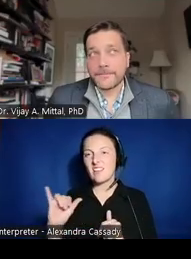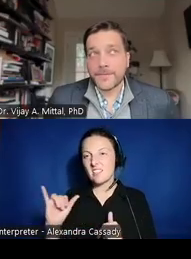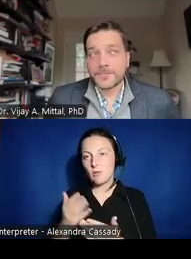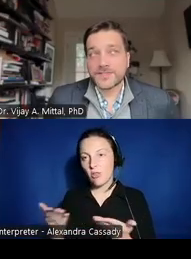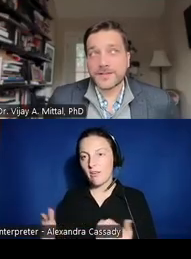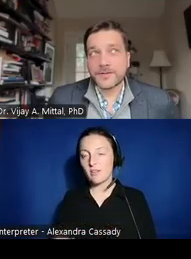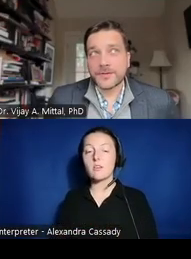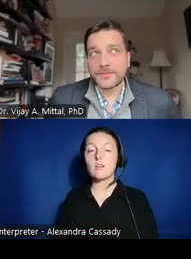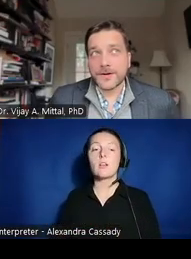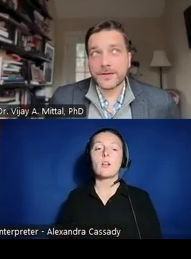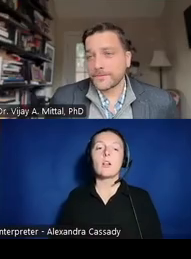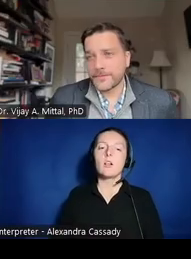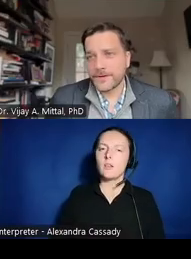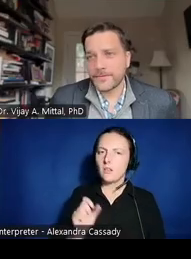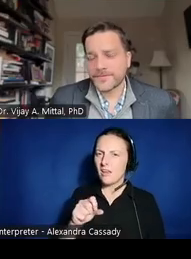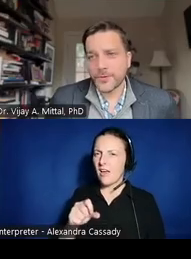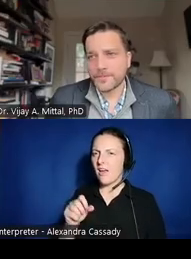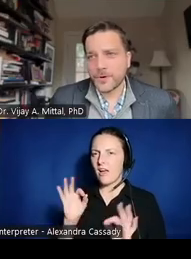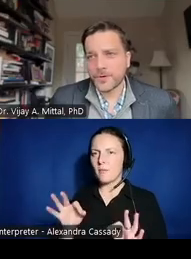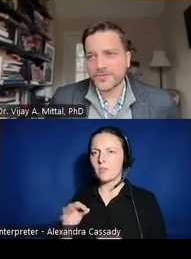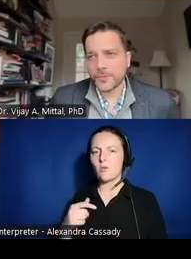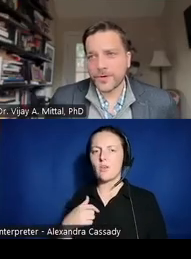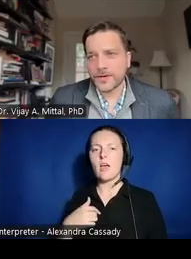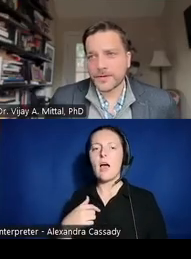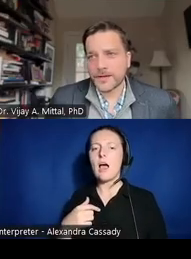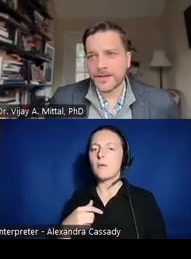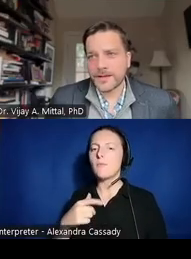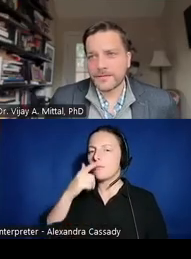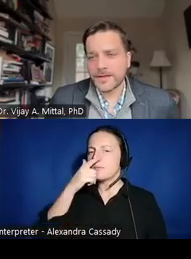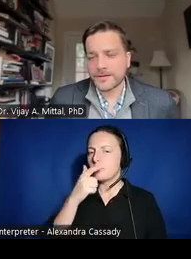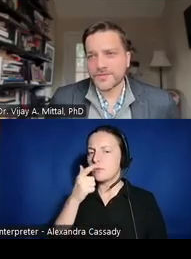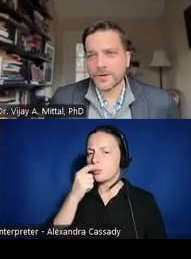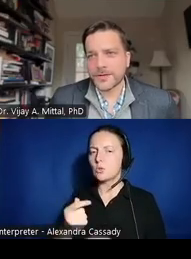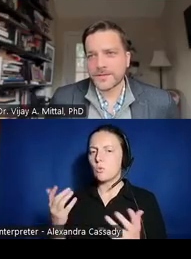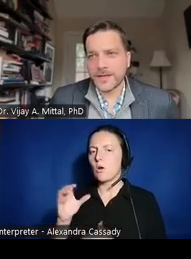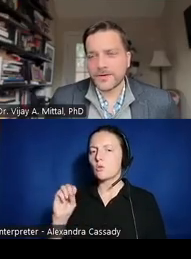um am particularly fond of of Sohi Park's work and and Katie Thecker's work in this